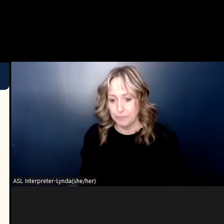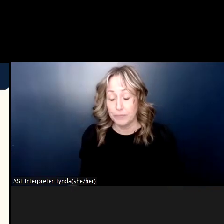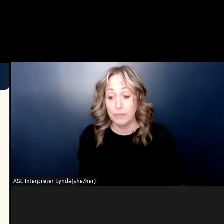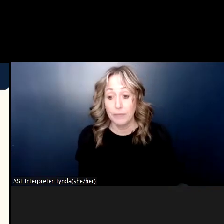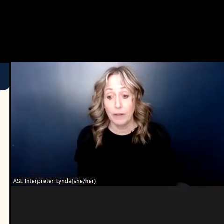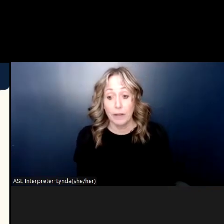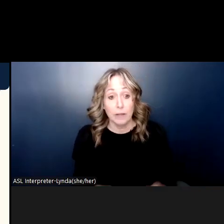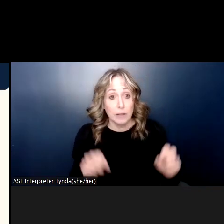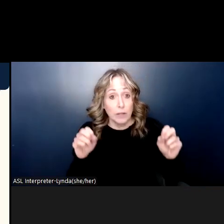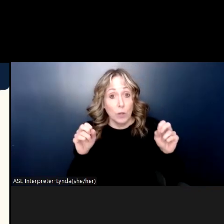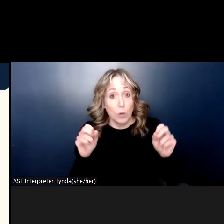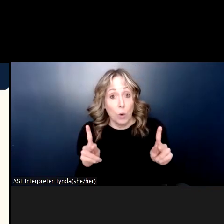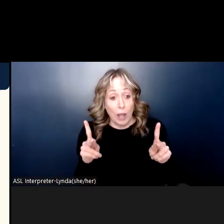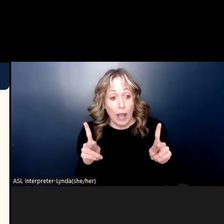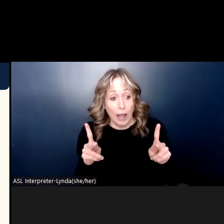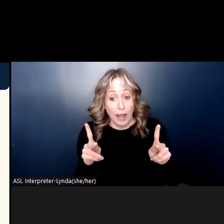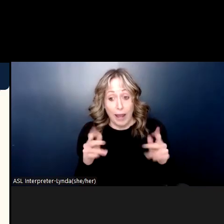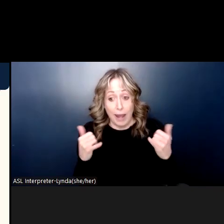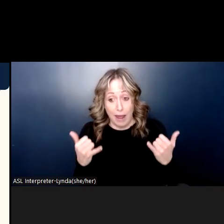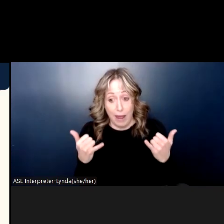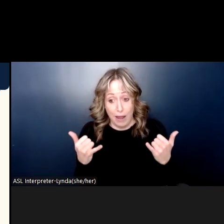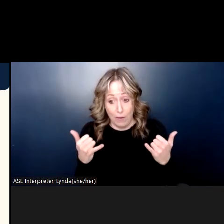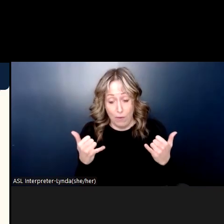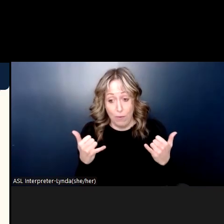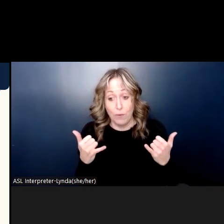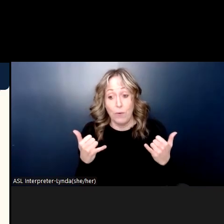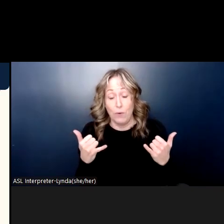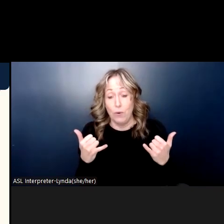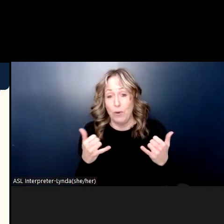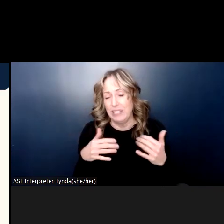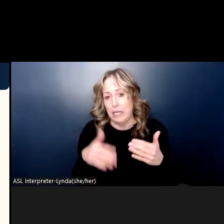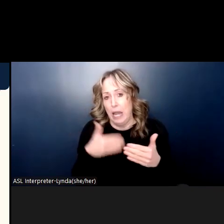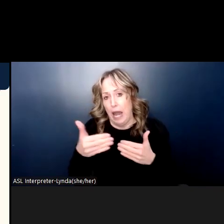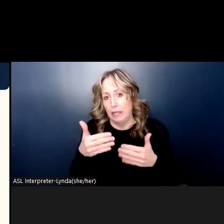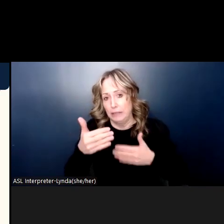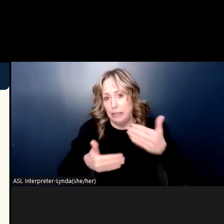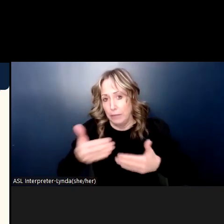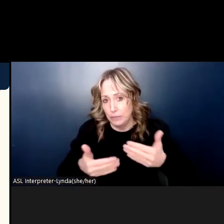We have reached the next steps from here. Where do we go?